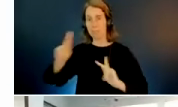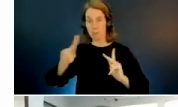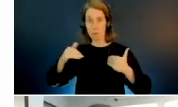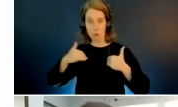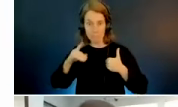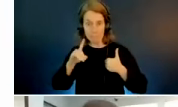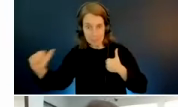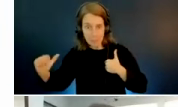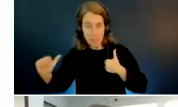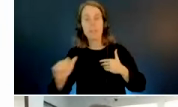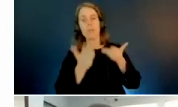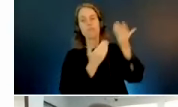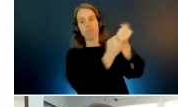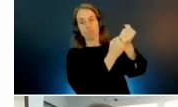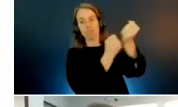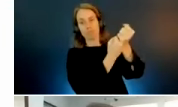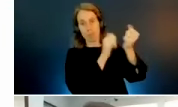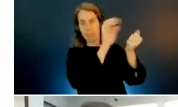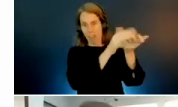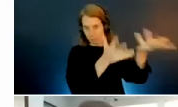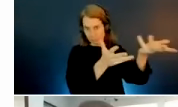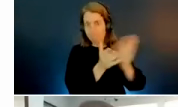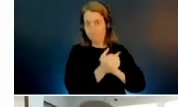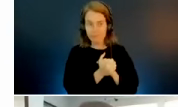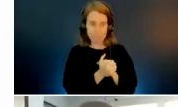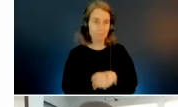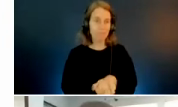that's a little bit about us um i think now we can go to the next slide.